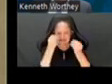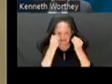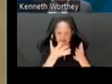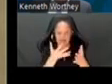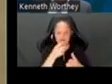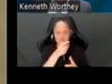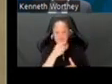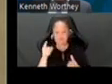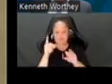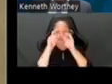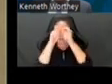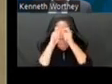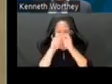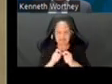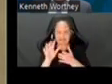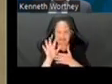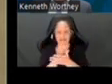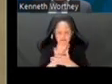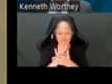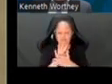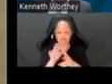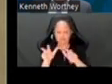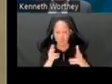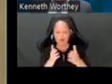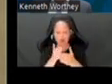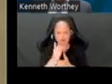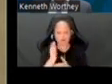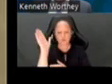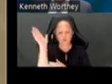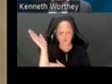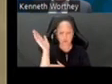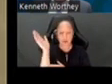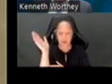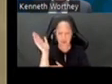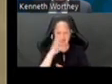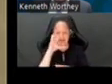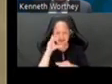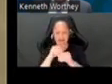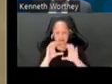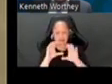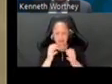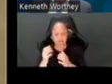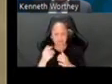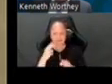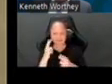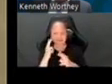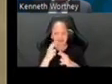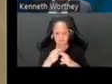detailed video that walks you through the guide to presenting. Including the sections that I just mentioned.